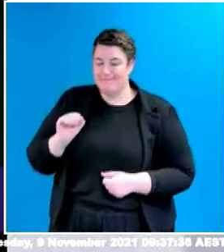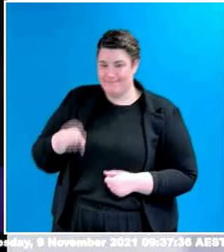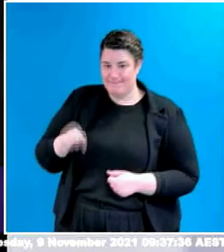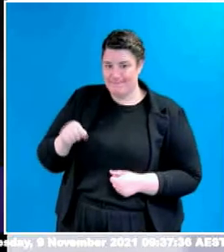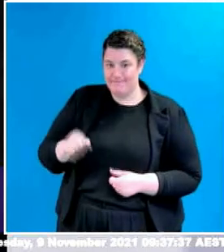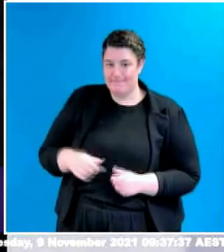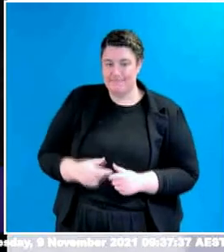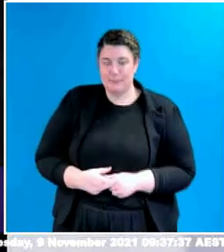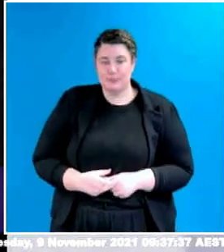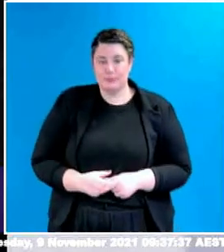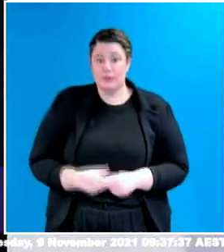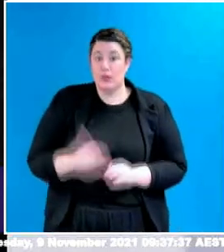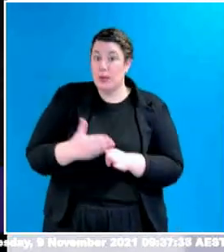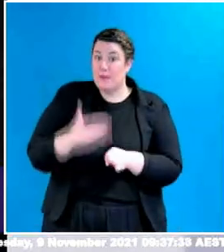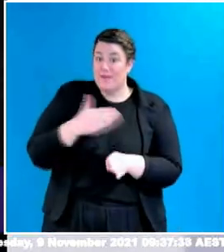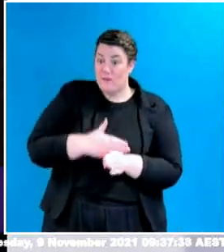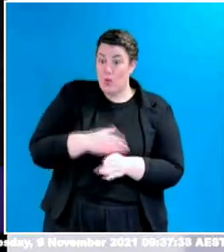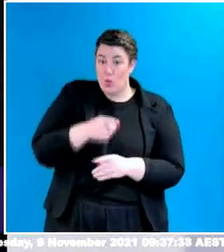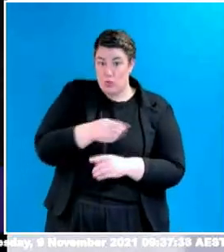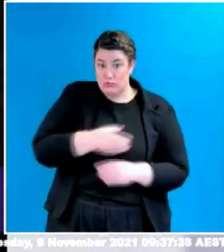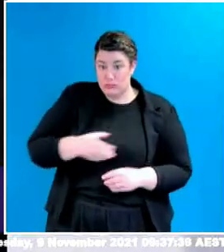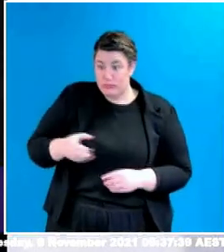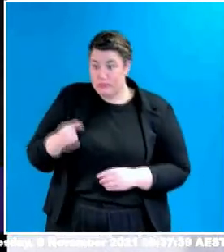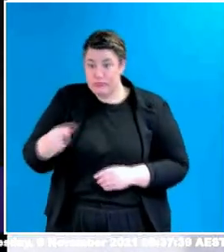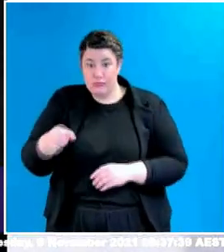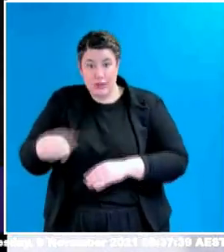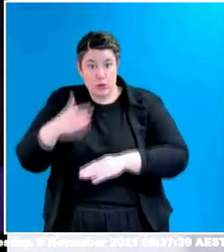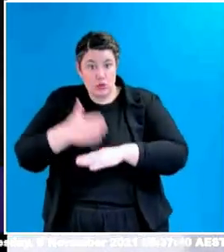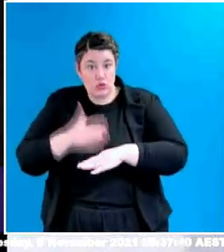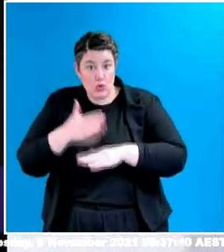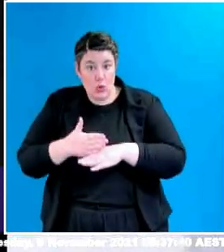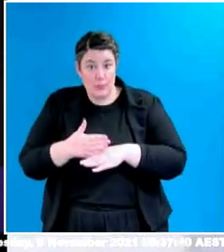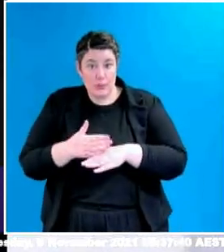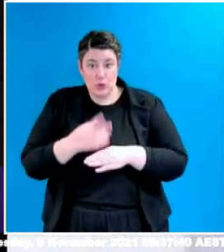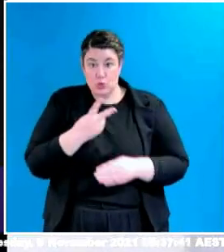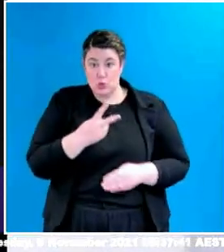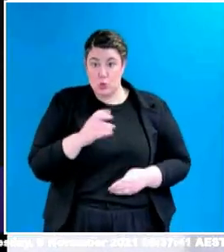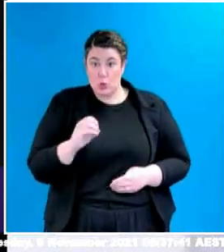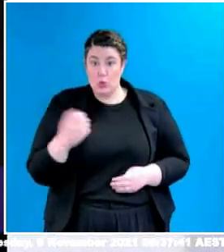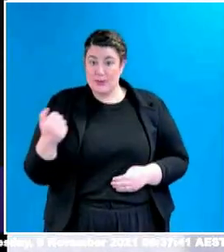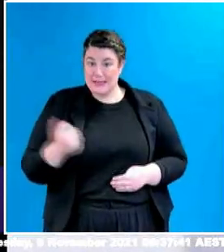Prior to taking up this role in 2016, you were the Deputy